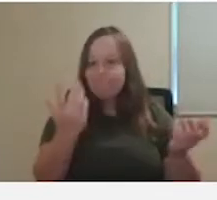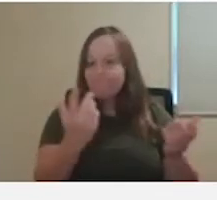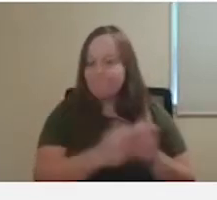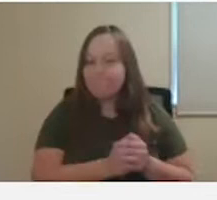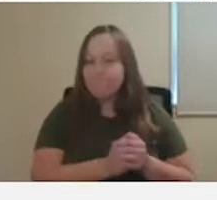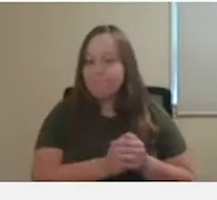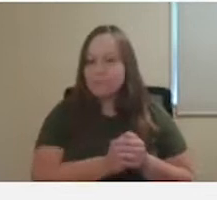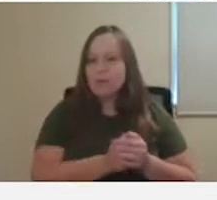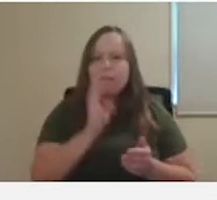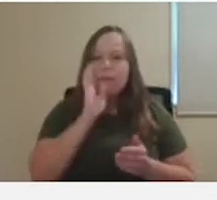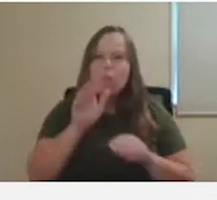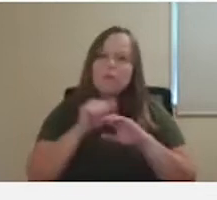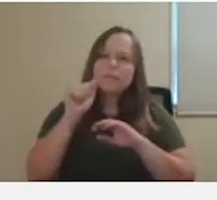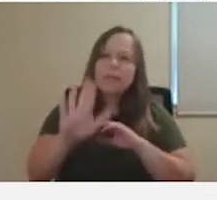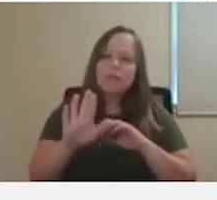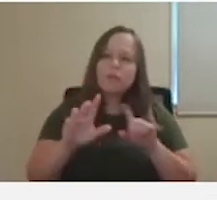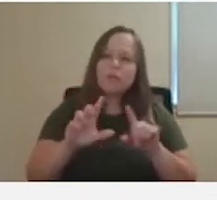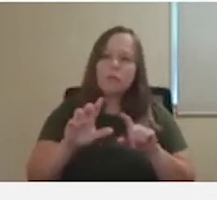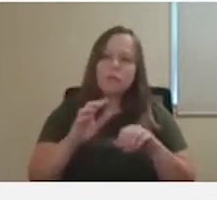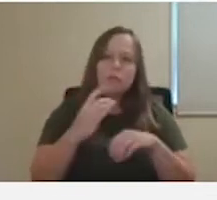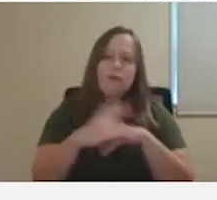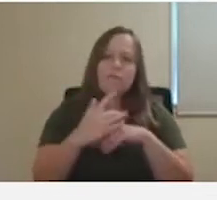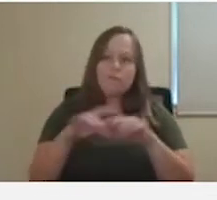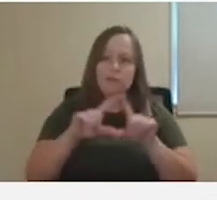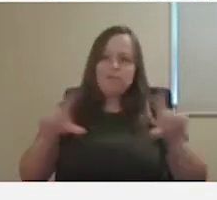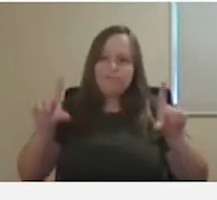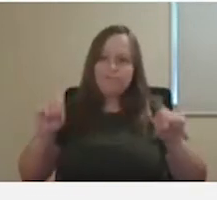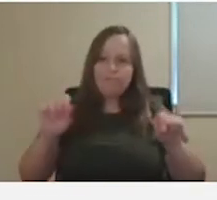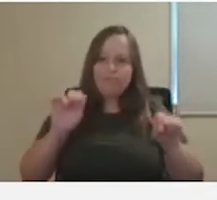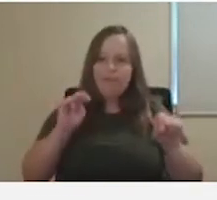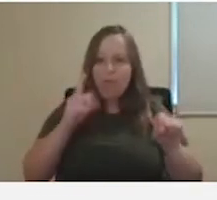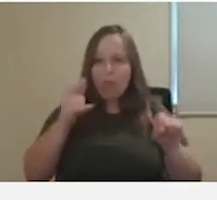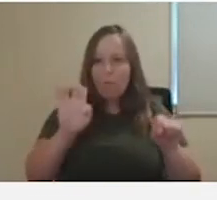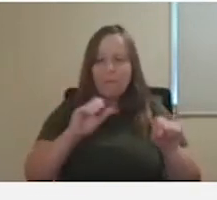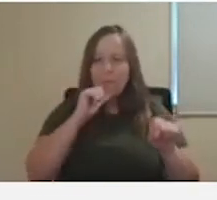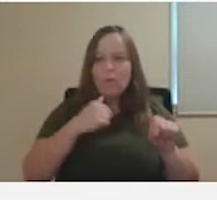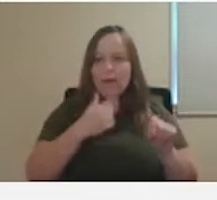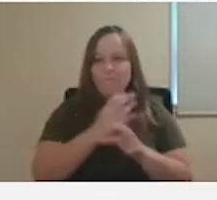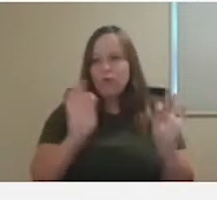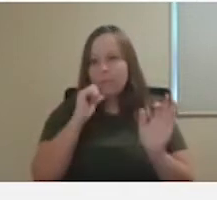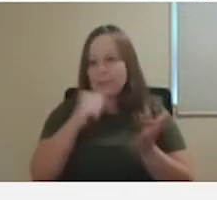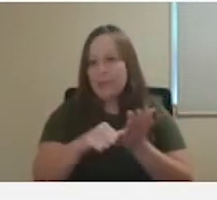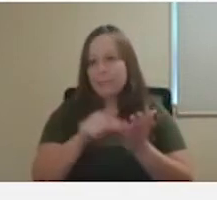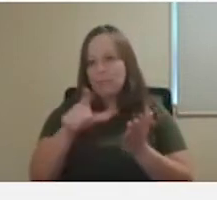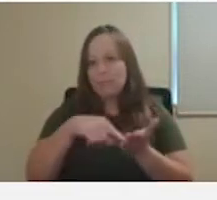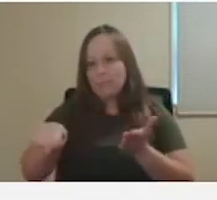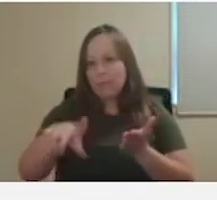They will send you an envelope. It just won't have postage on it.